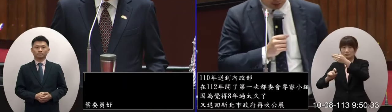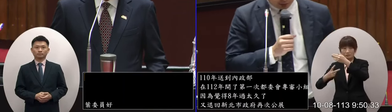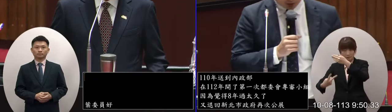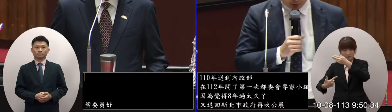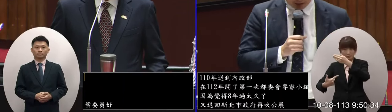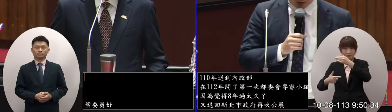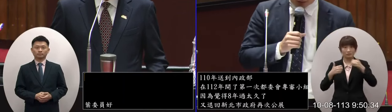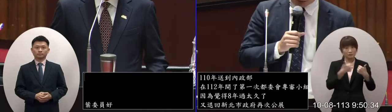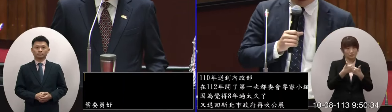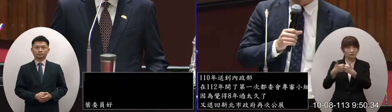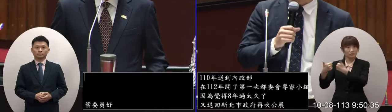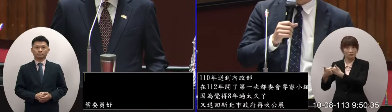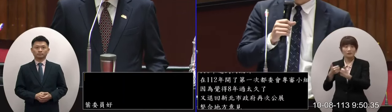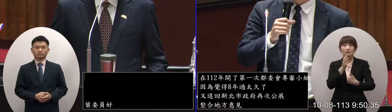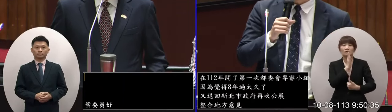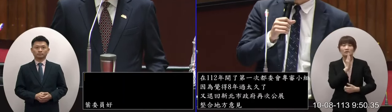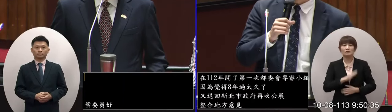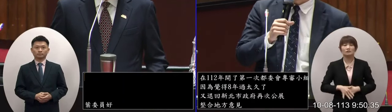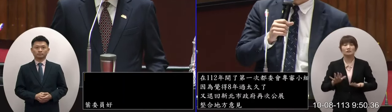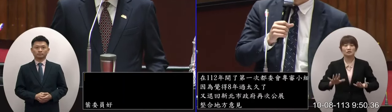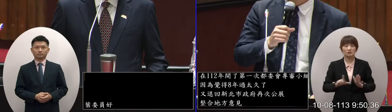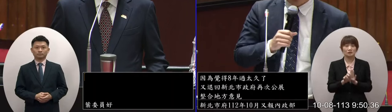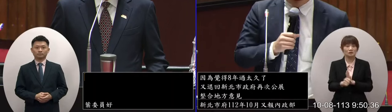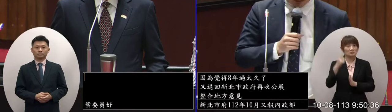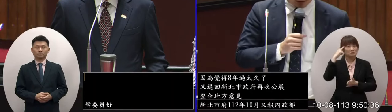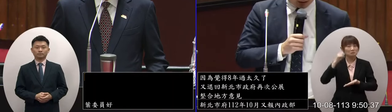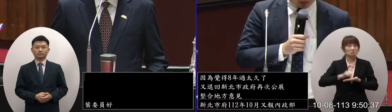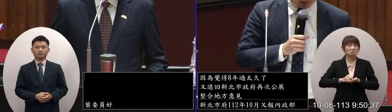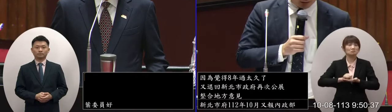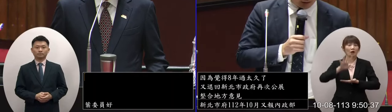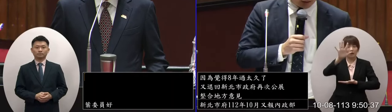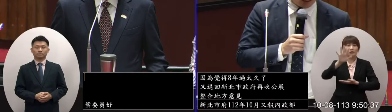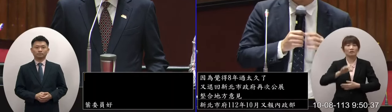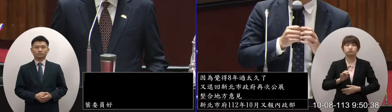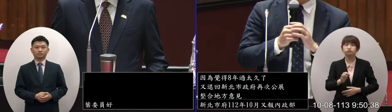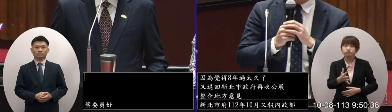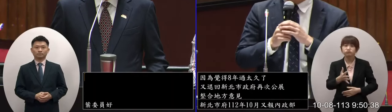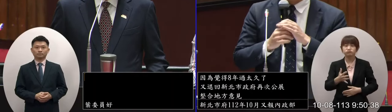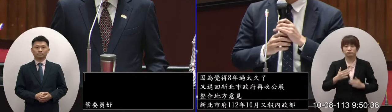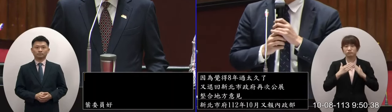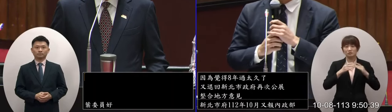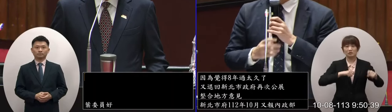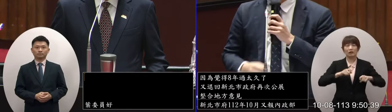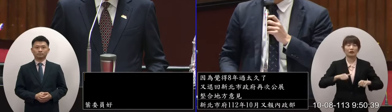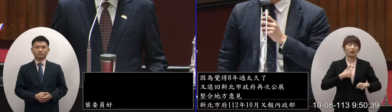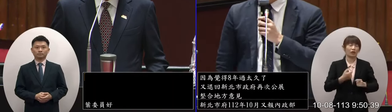I specially used our general inquiry time to talk to the dean because of this urban planning. The painting has been true for a long time,